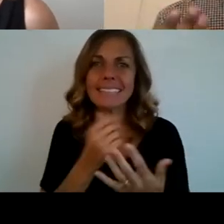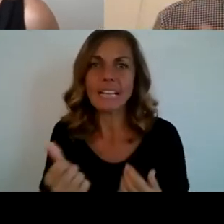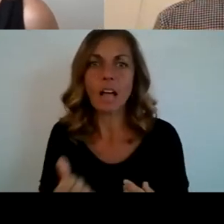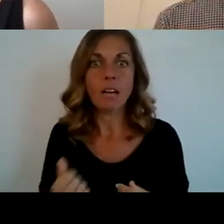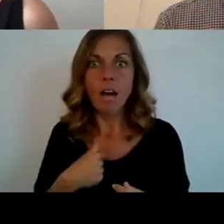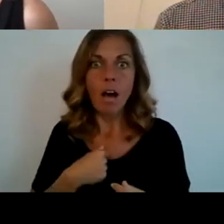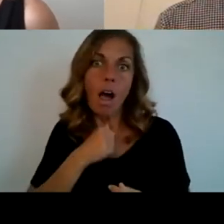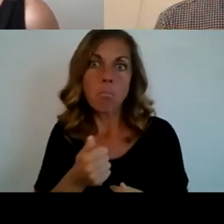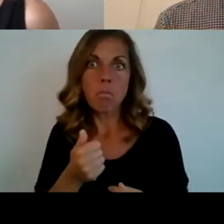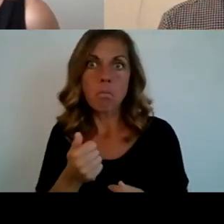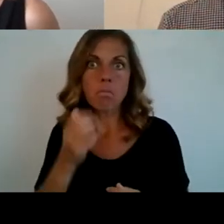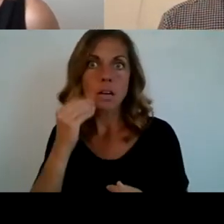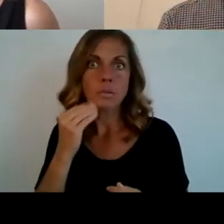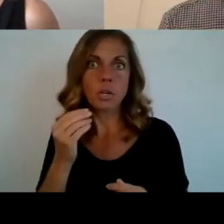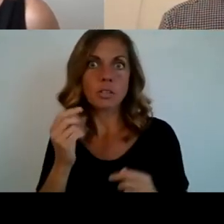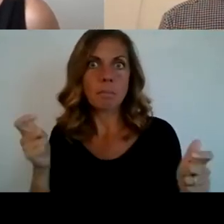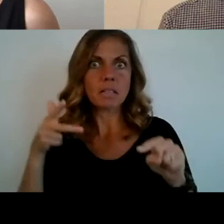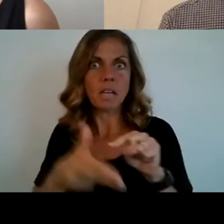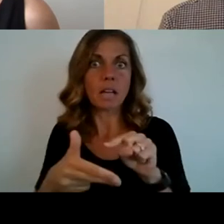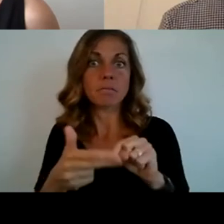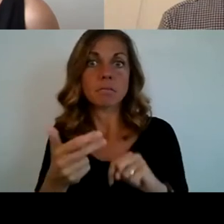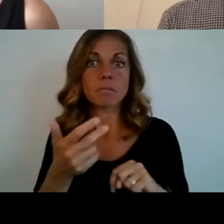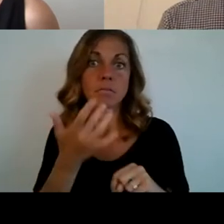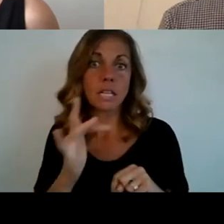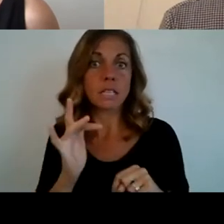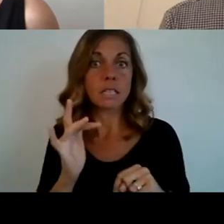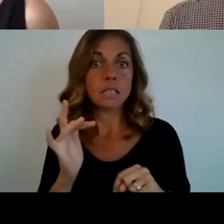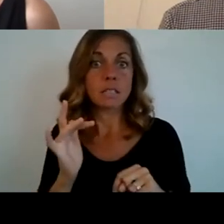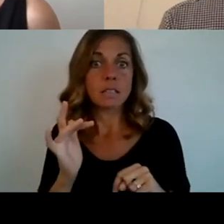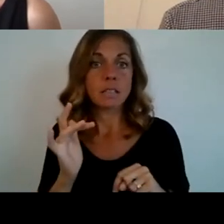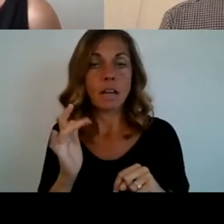a major cut in. And fortunately, we're to the laying anybody off. In anything, we're